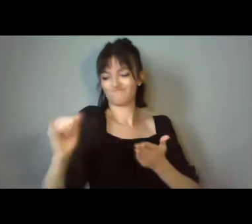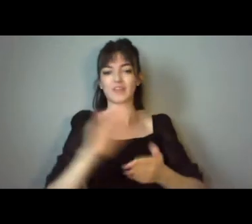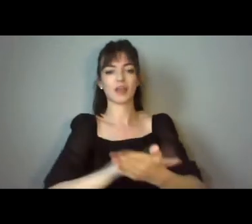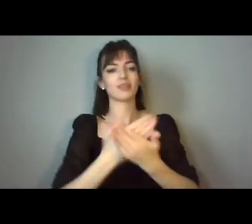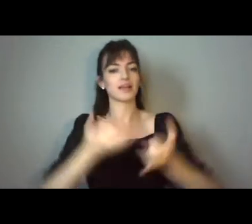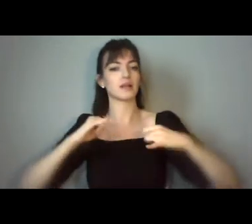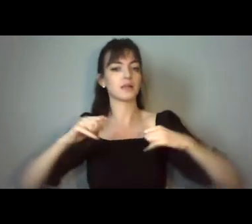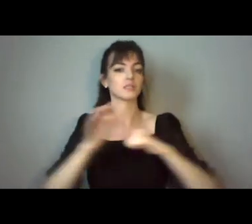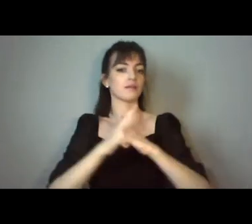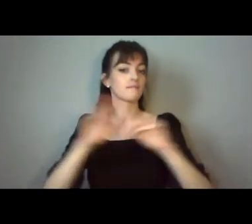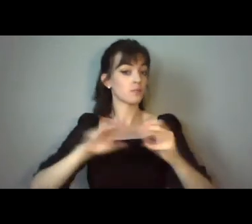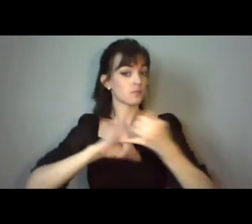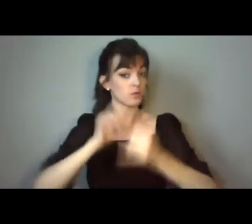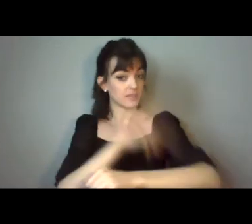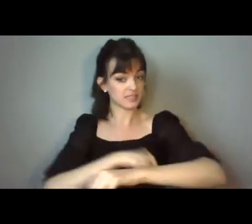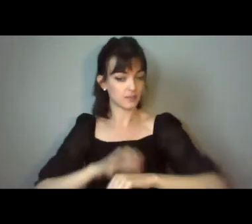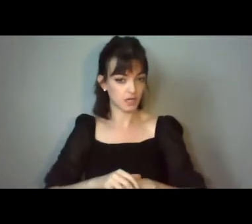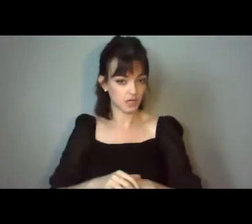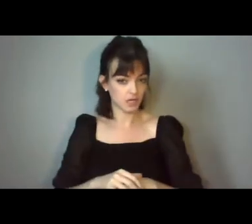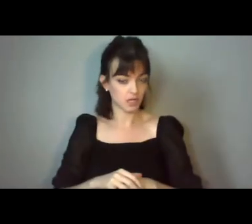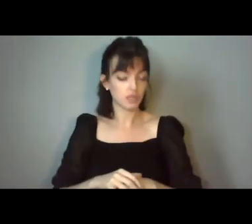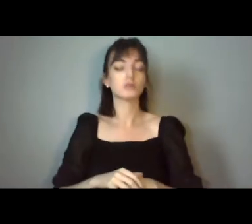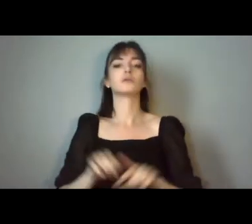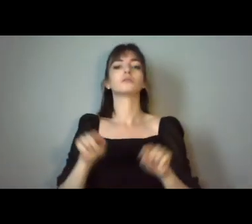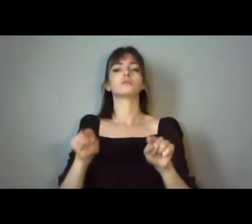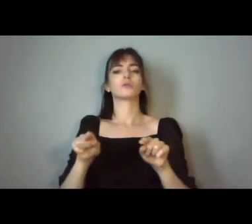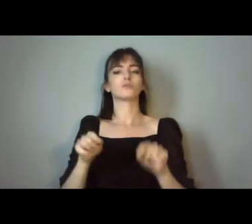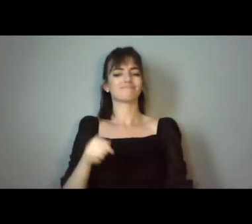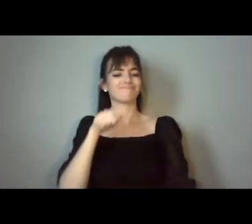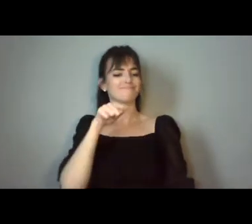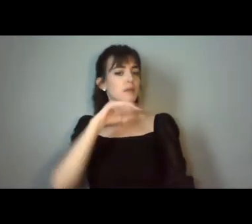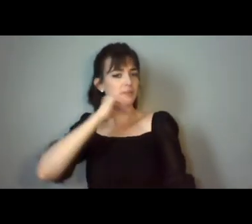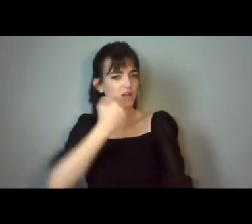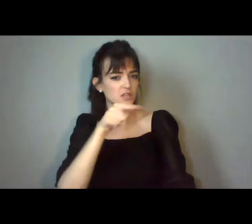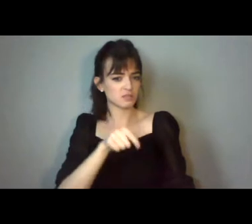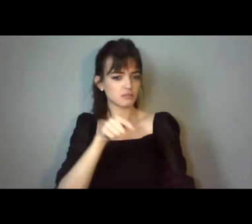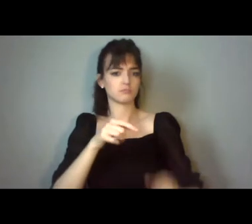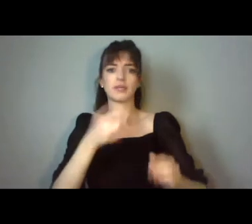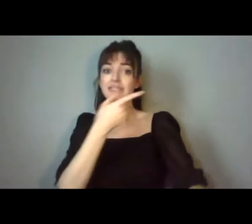on the basis that people with disabilities are incapable of exercising legal rights and duties,